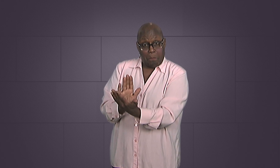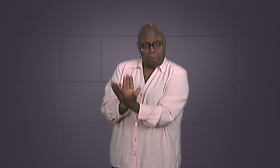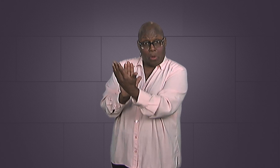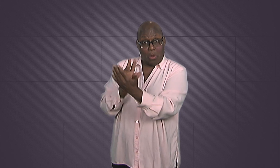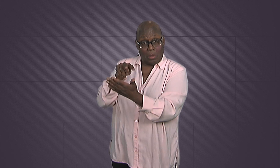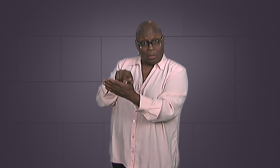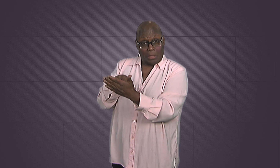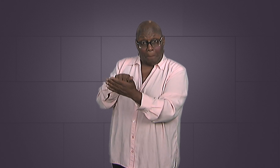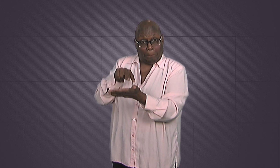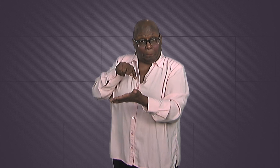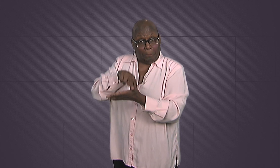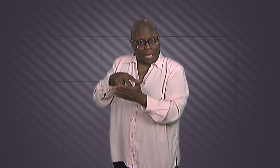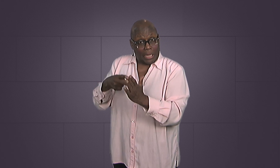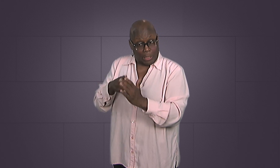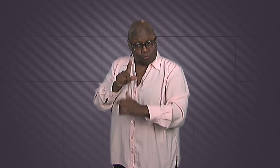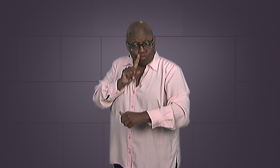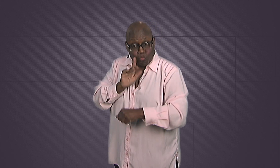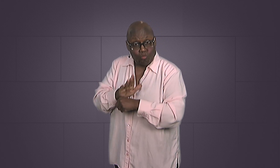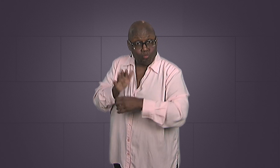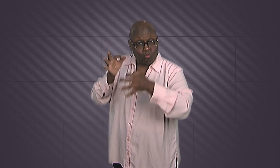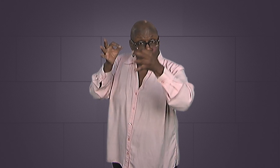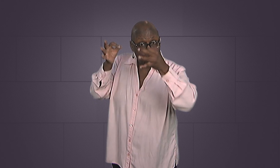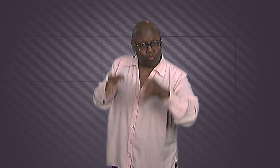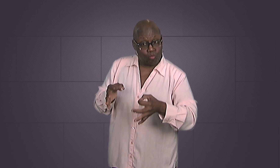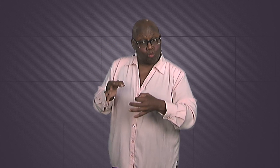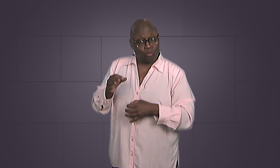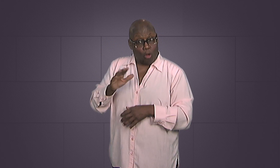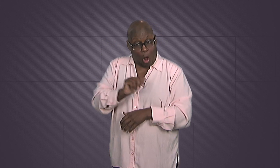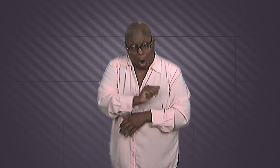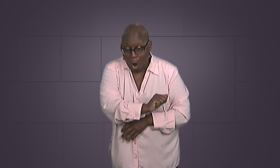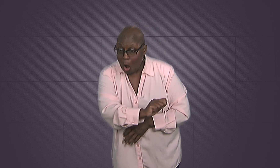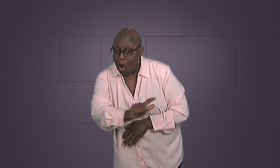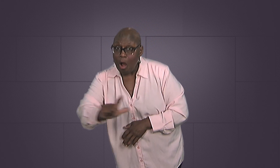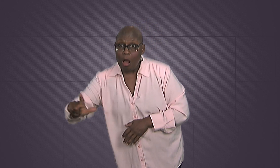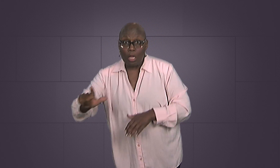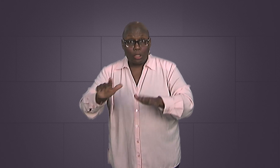Keep in mind that this type of approach does not assume or expect that all children